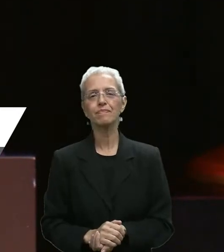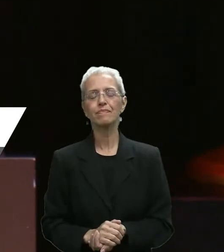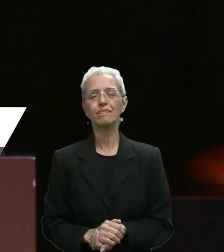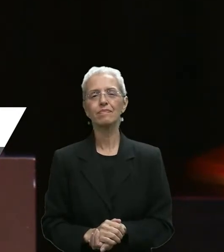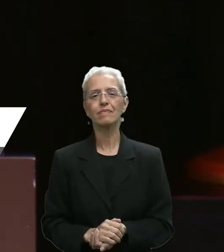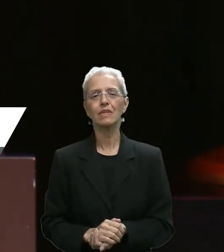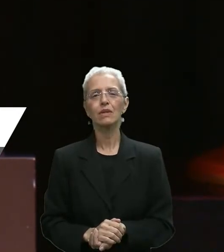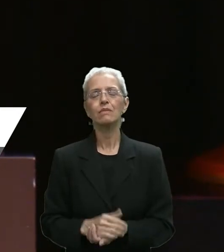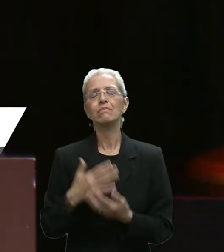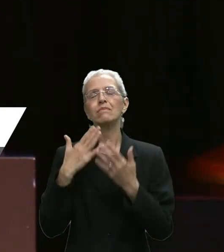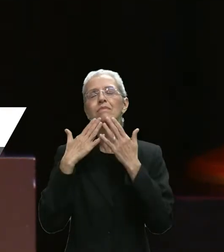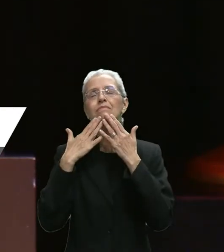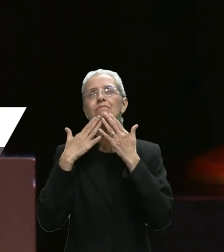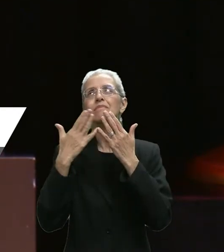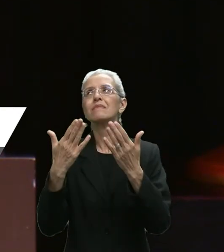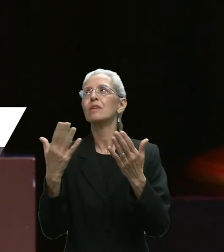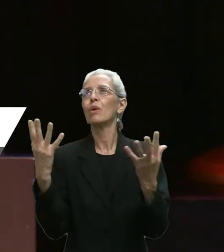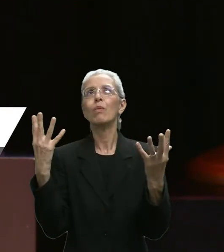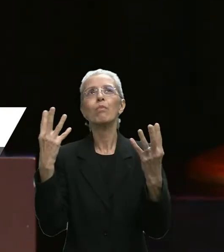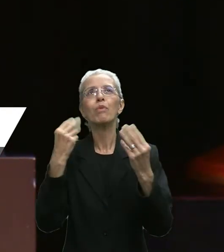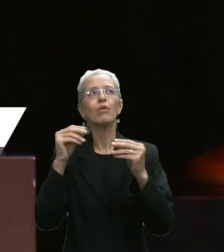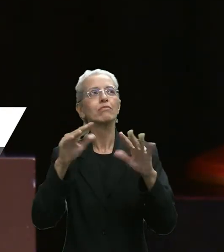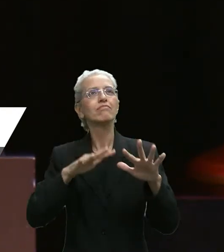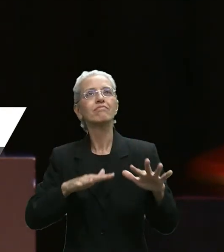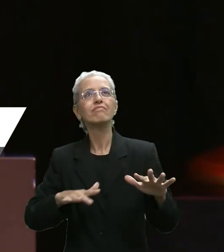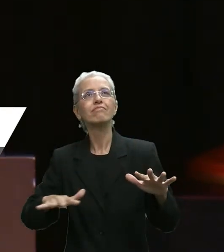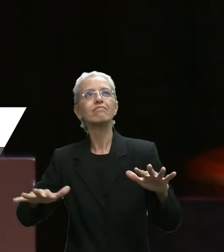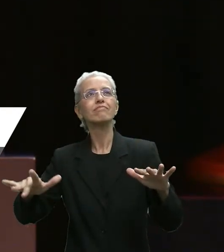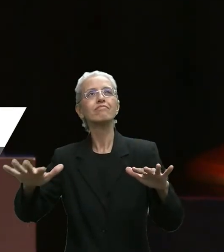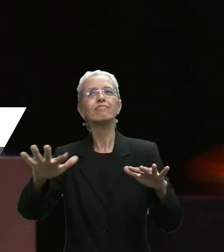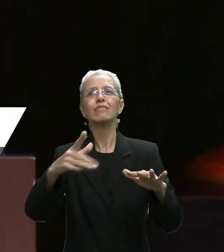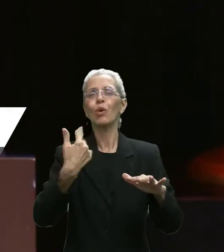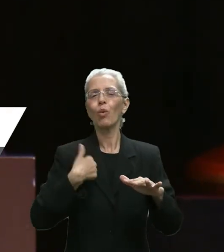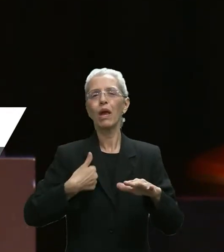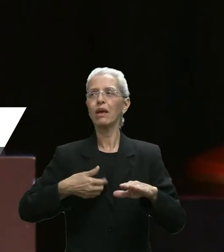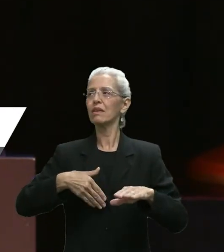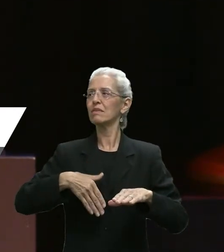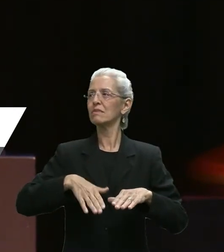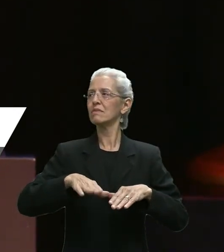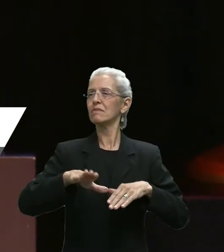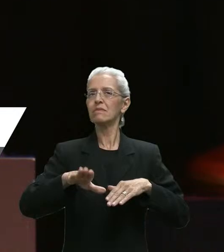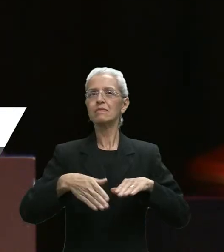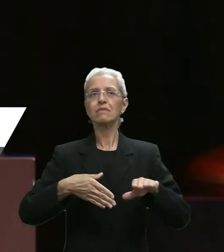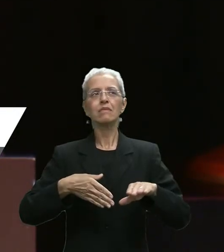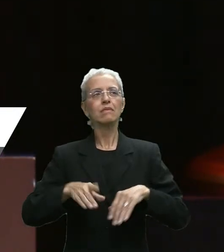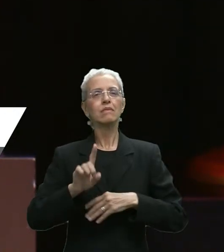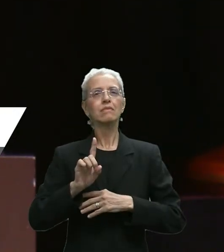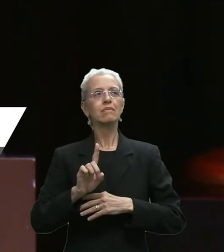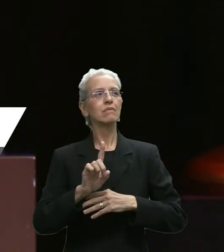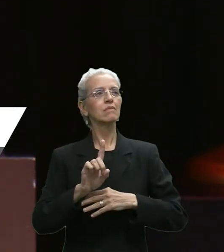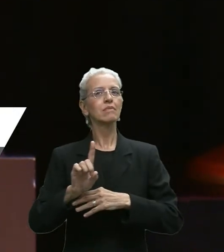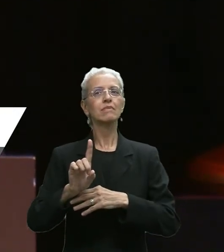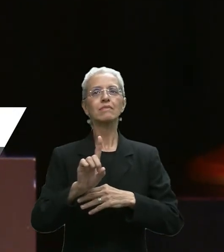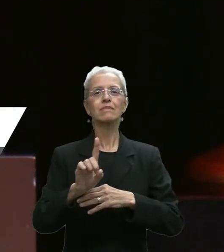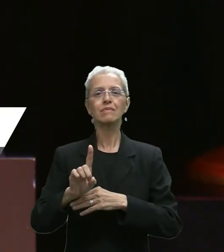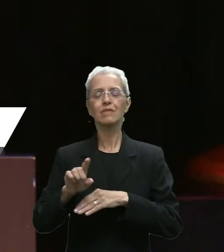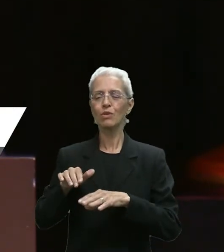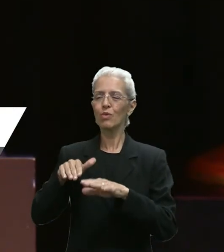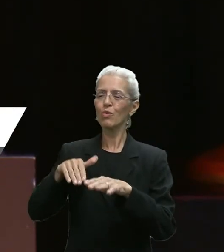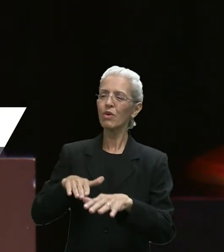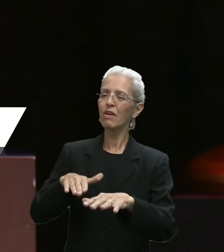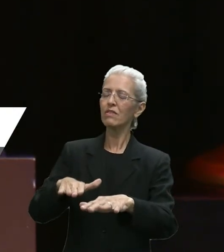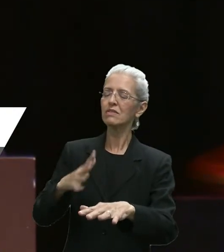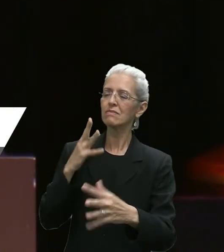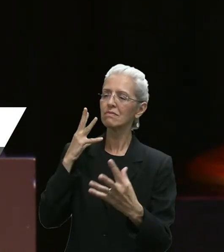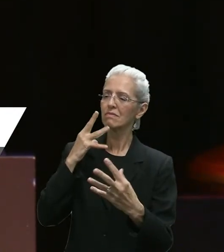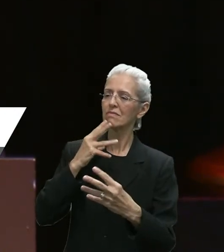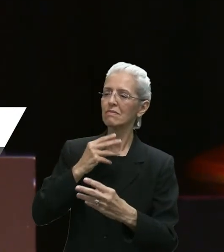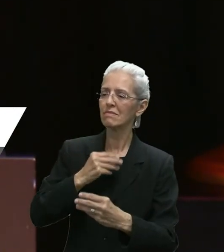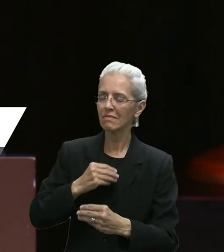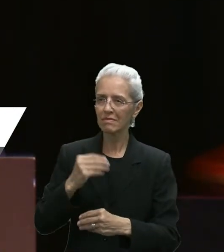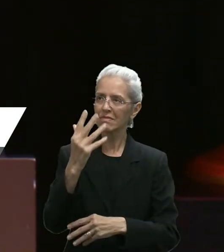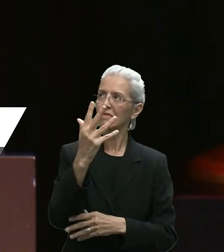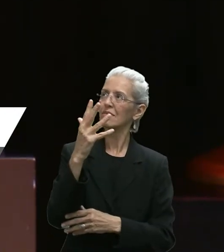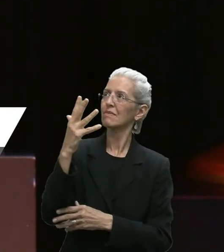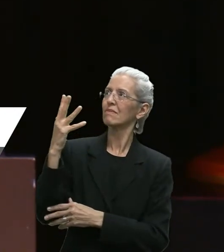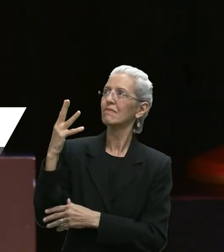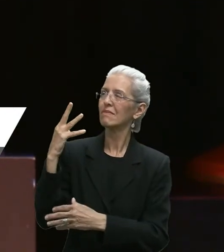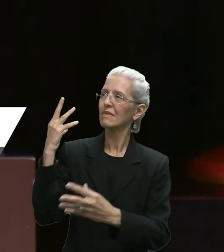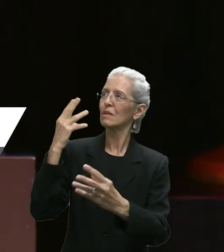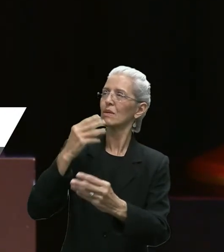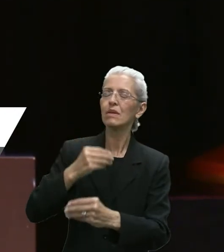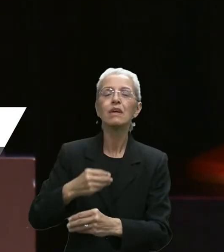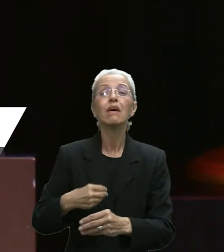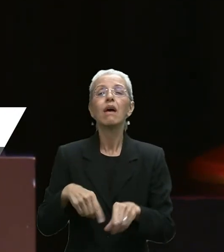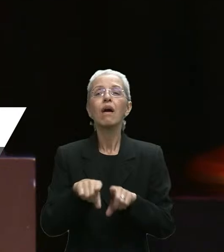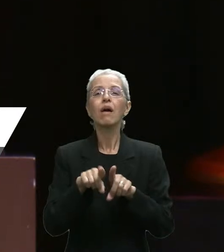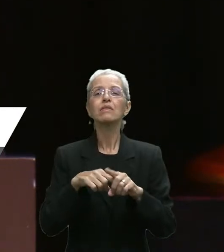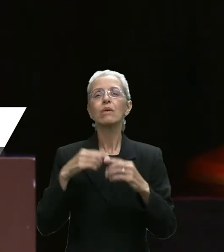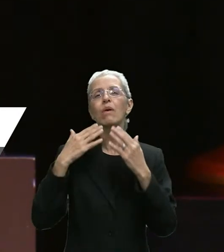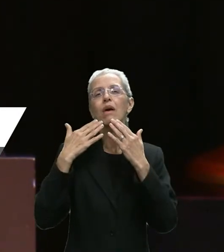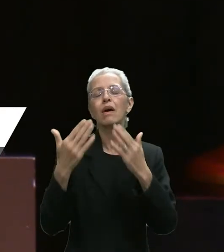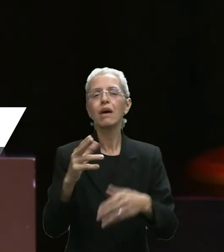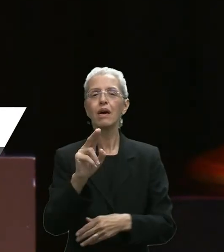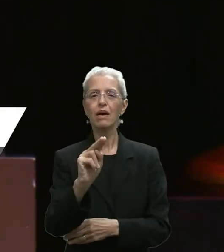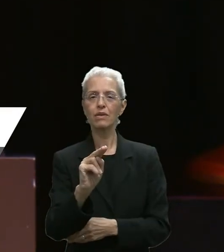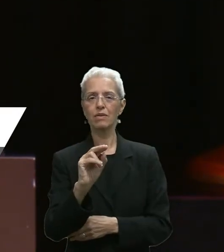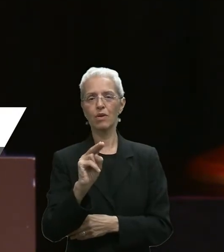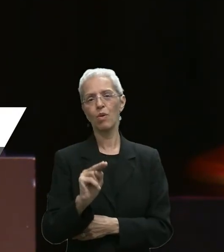Detail, forward march!